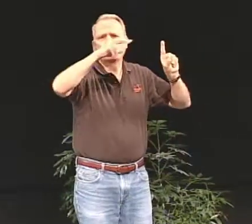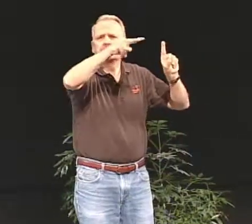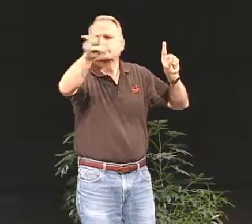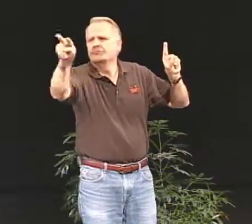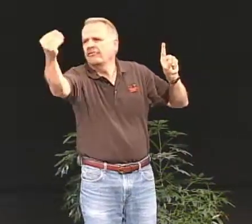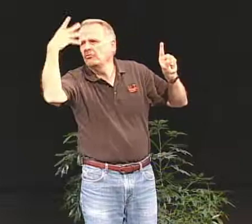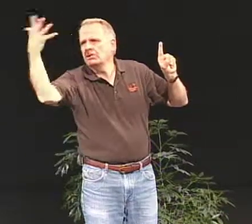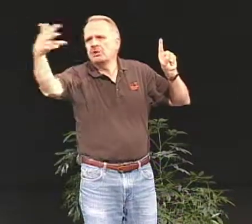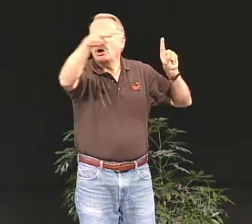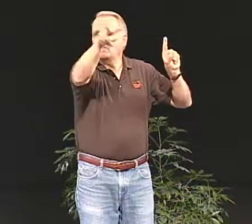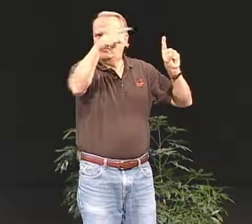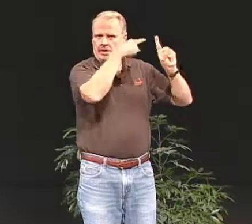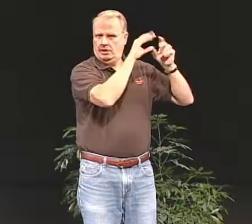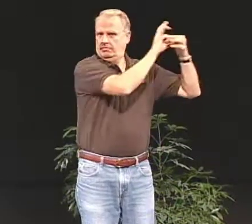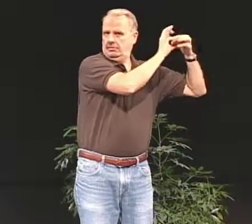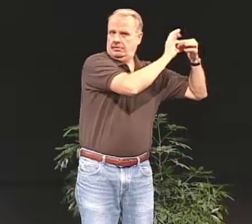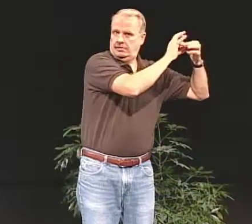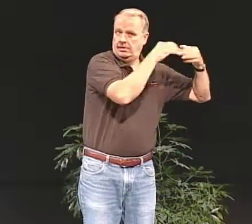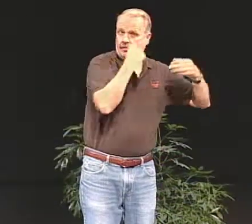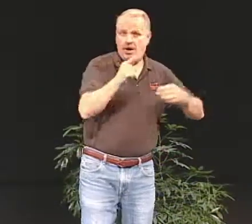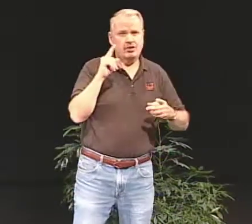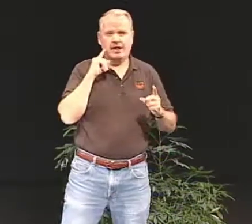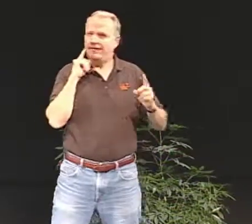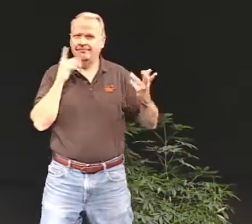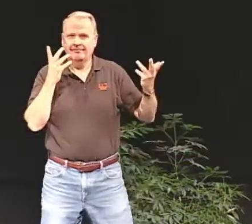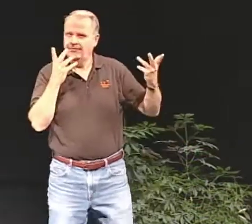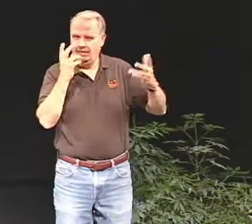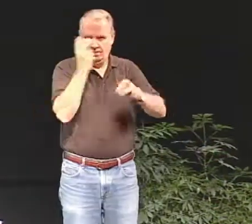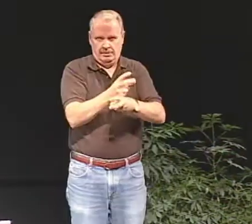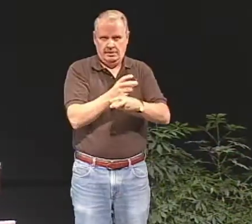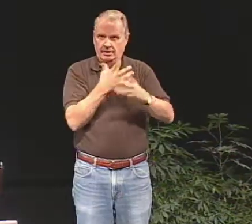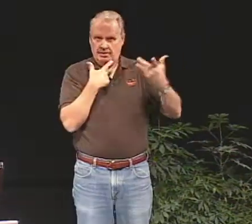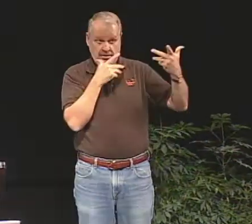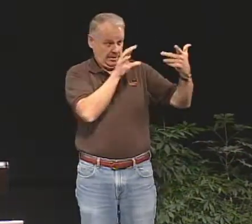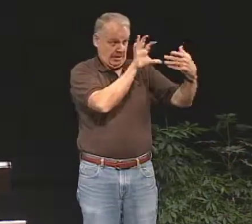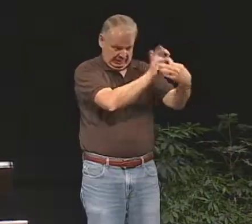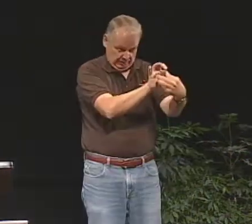as opposed with what the hearing students were able to engage in.